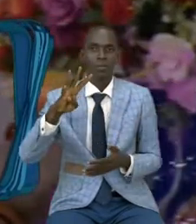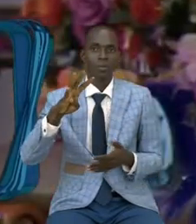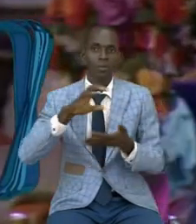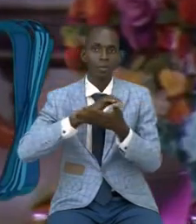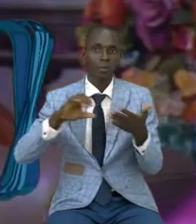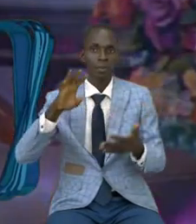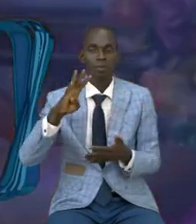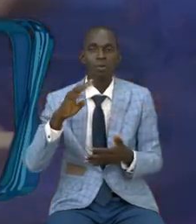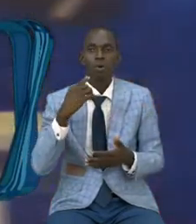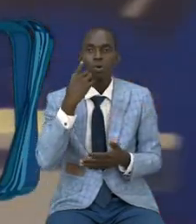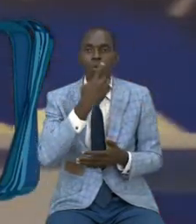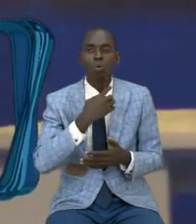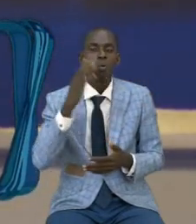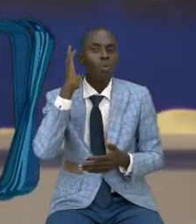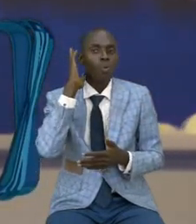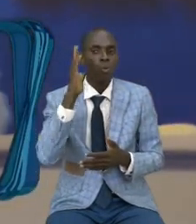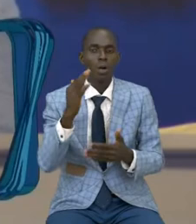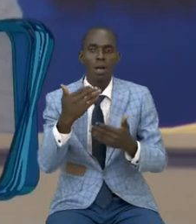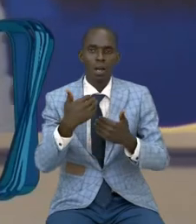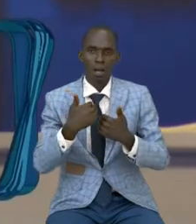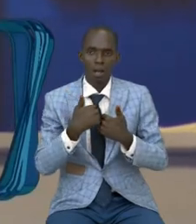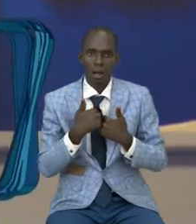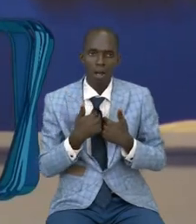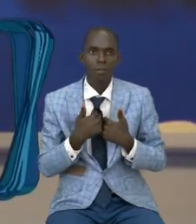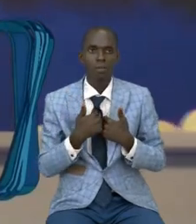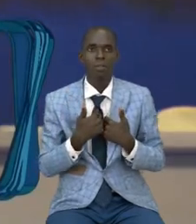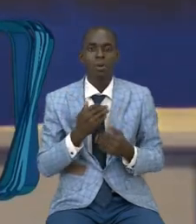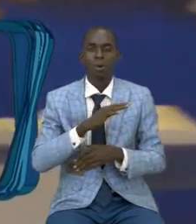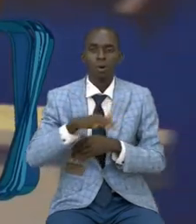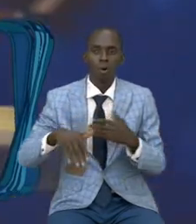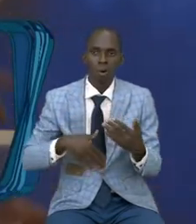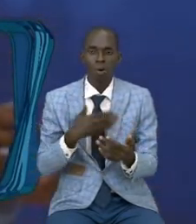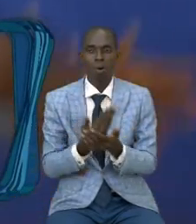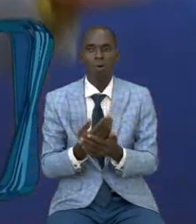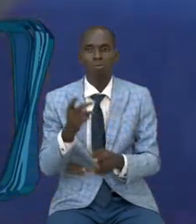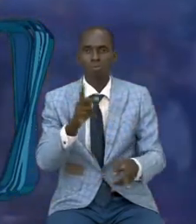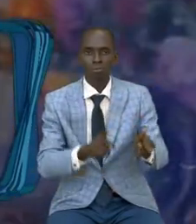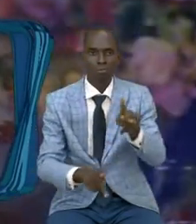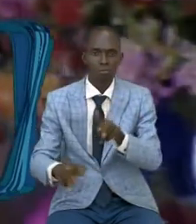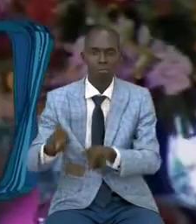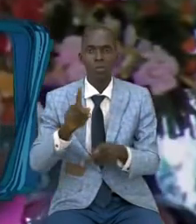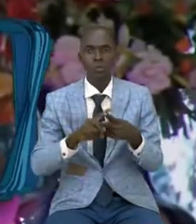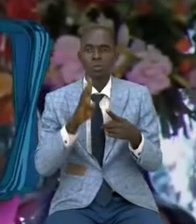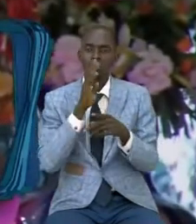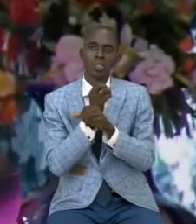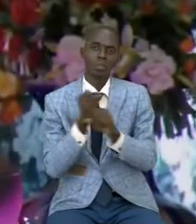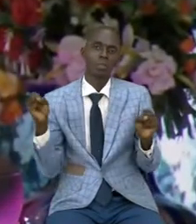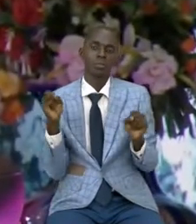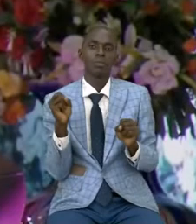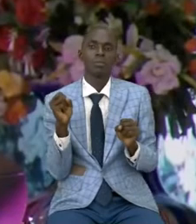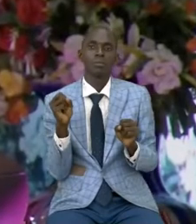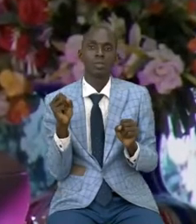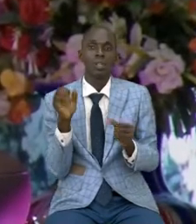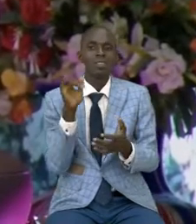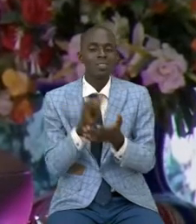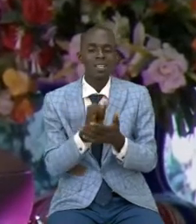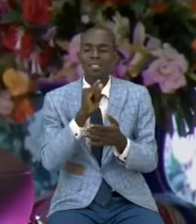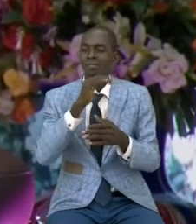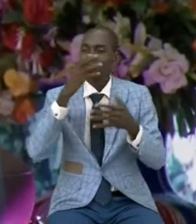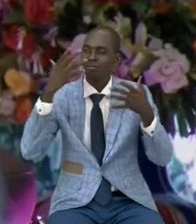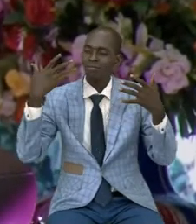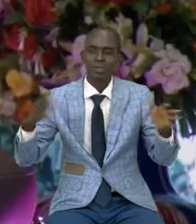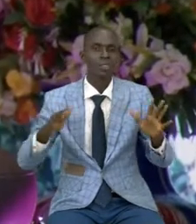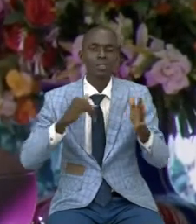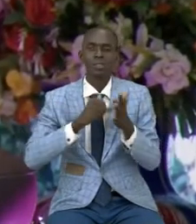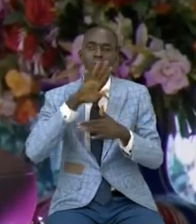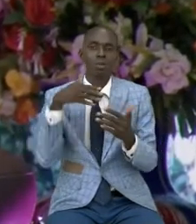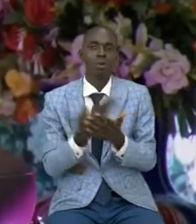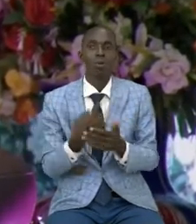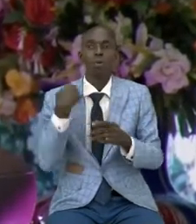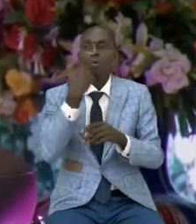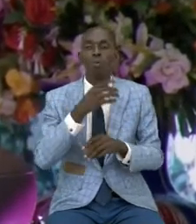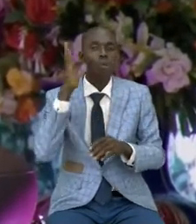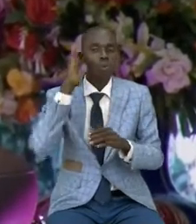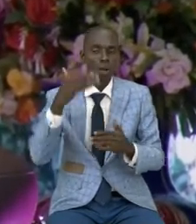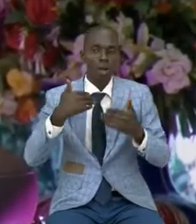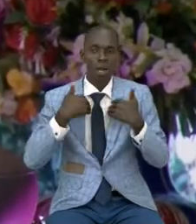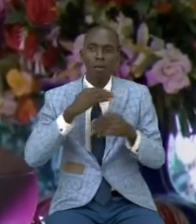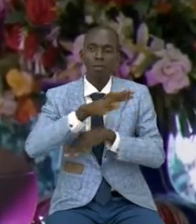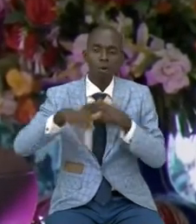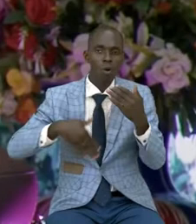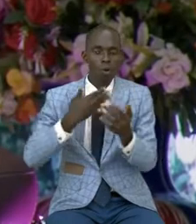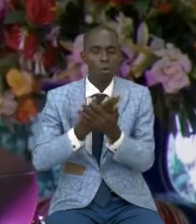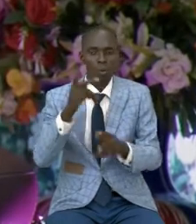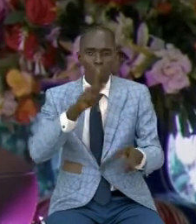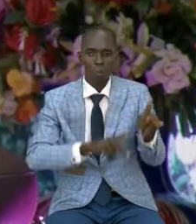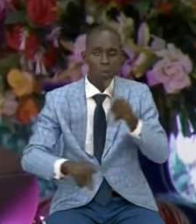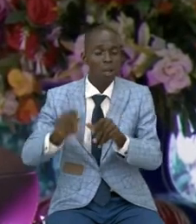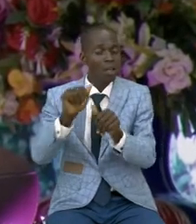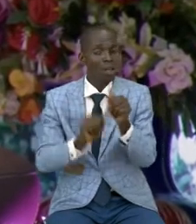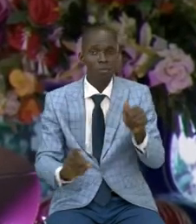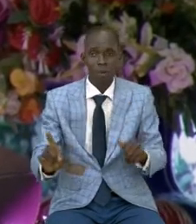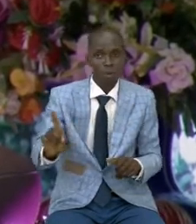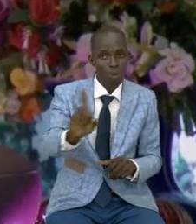who will have all men to be saved that finalizes it who will have all men everyone only scriptures